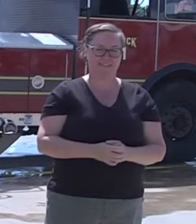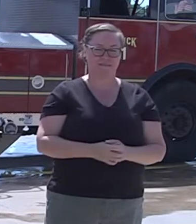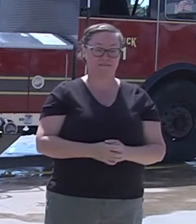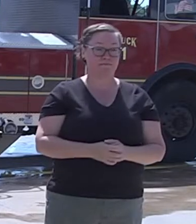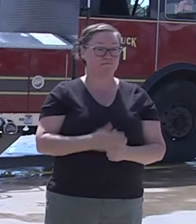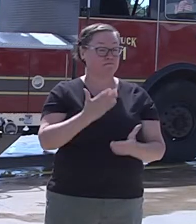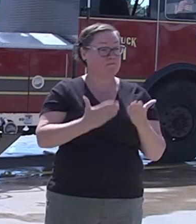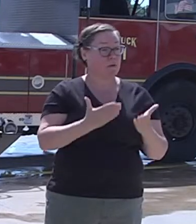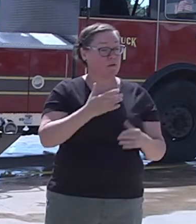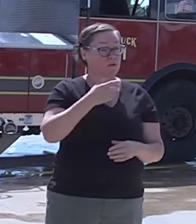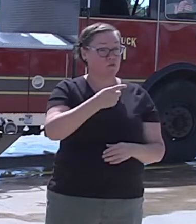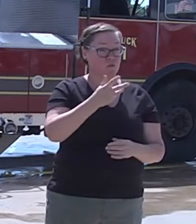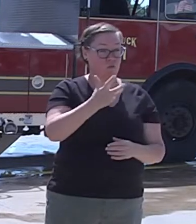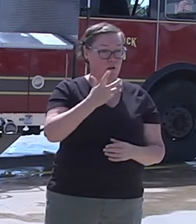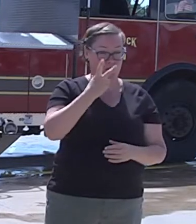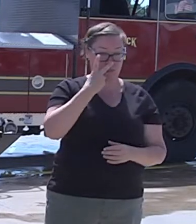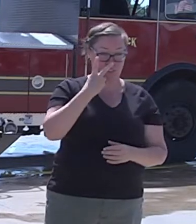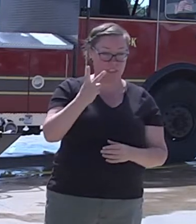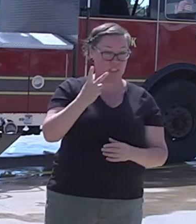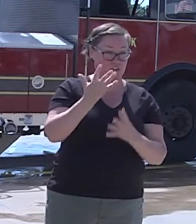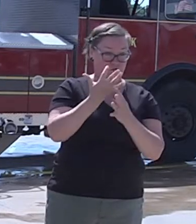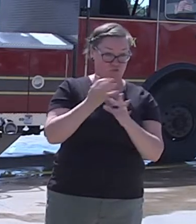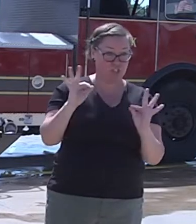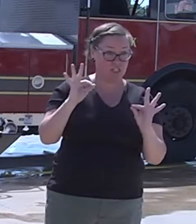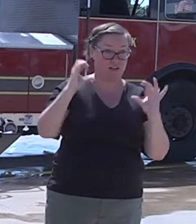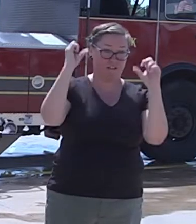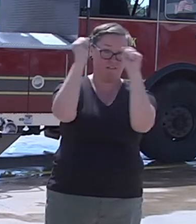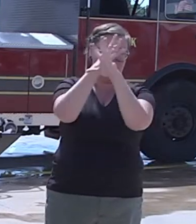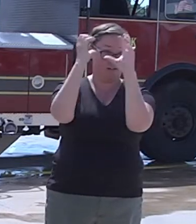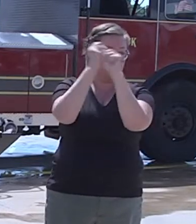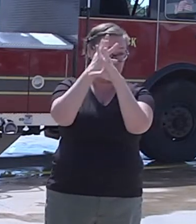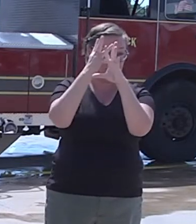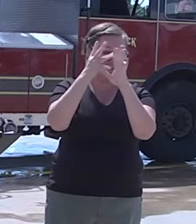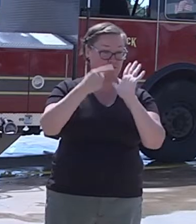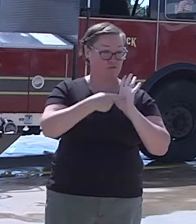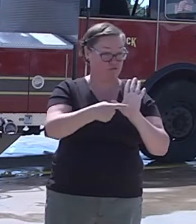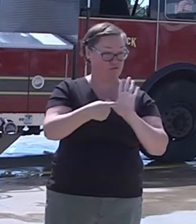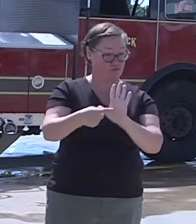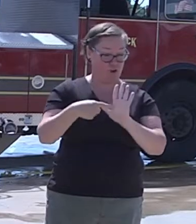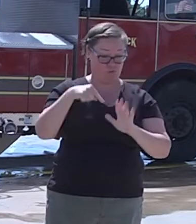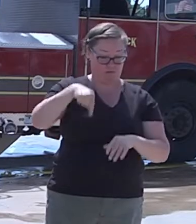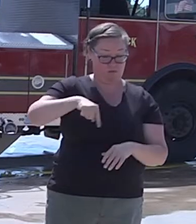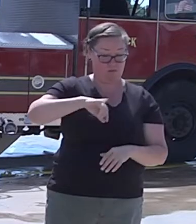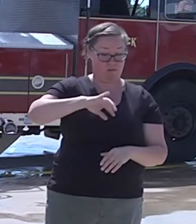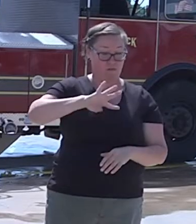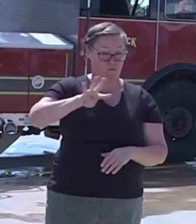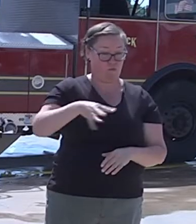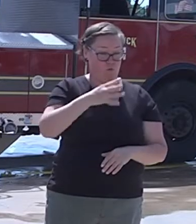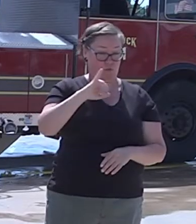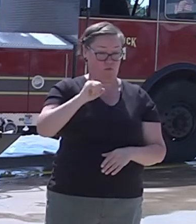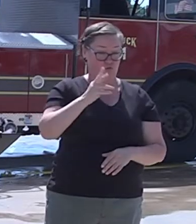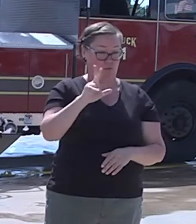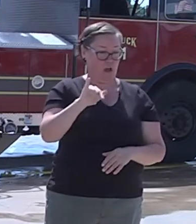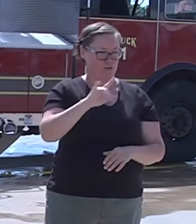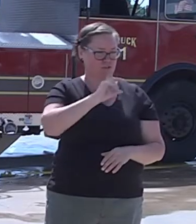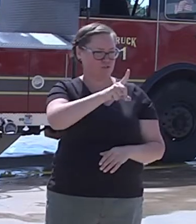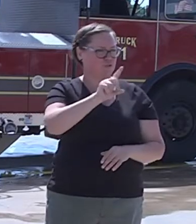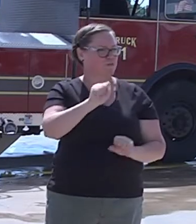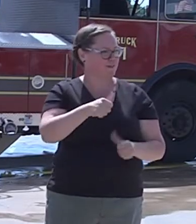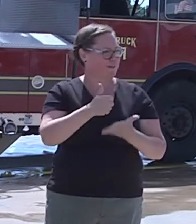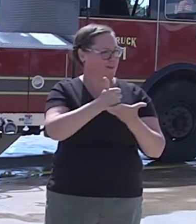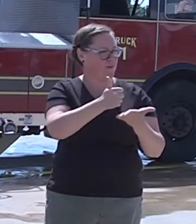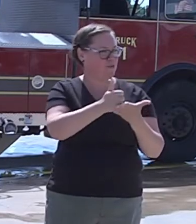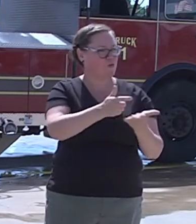amazing free fireworks show this 4th of July we can help you by coming out to the red white and